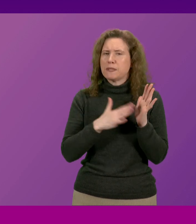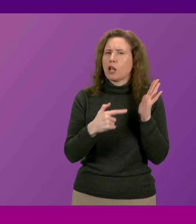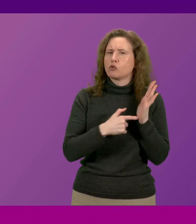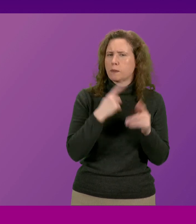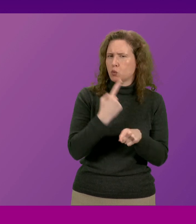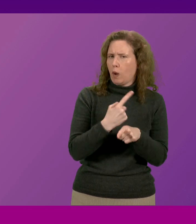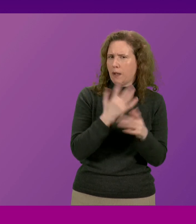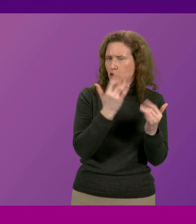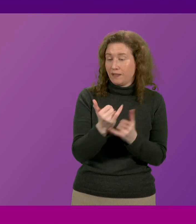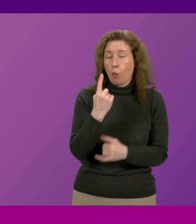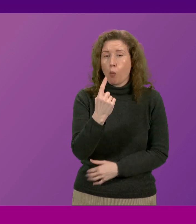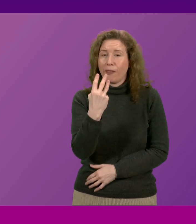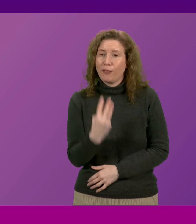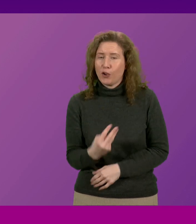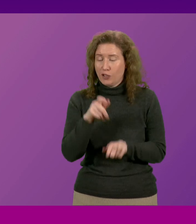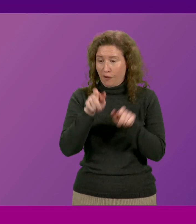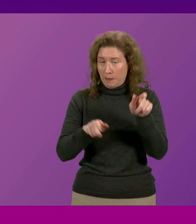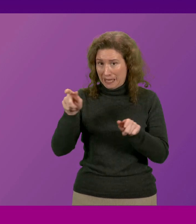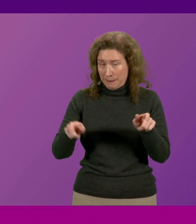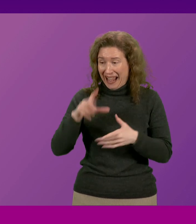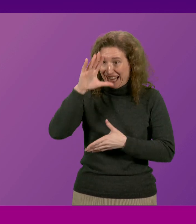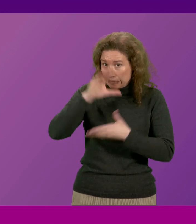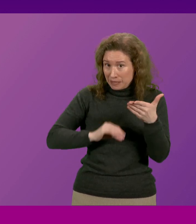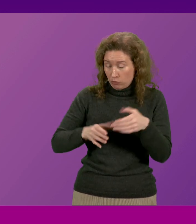the figure of a third of people who had experienced choking during consensual